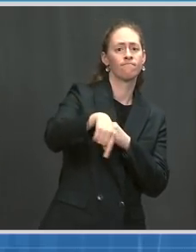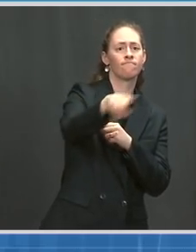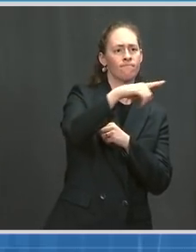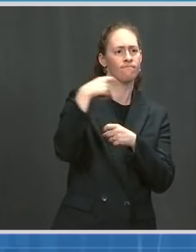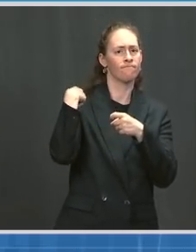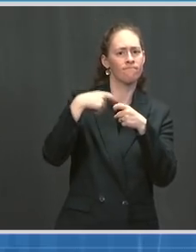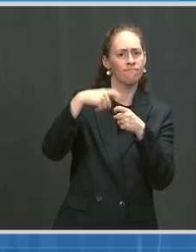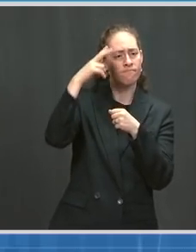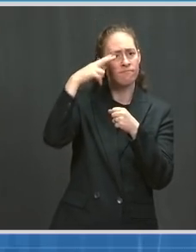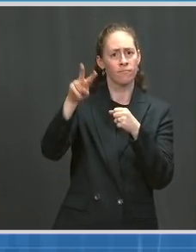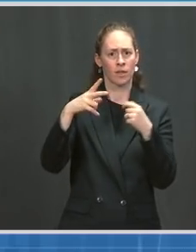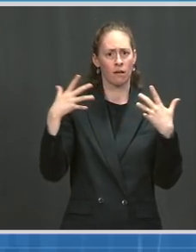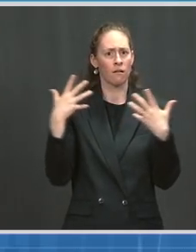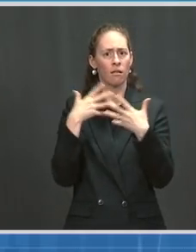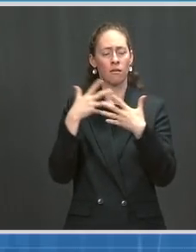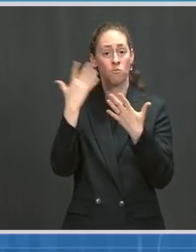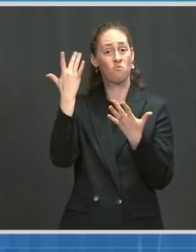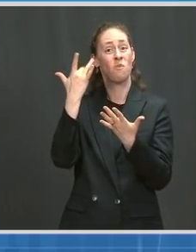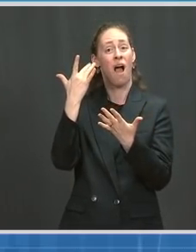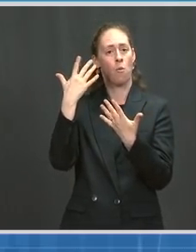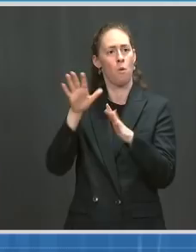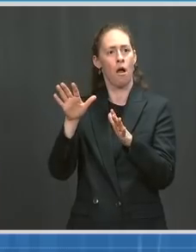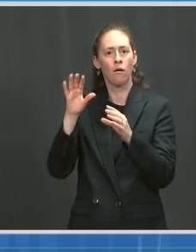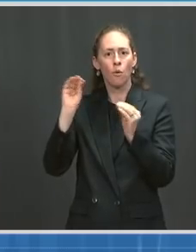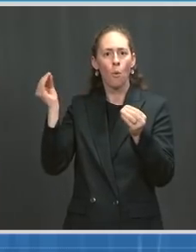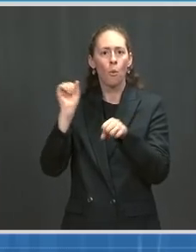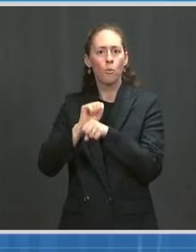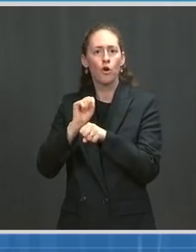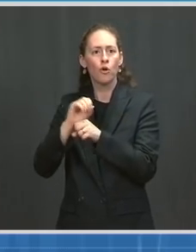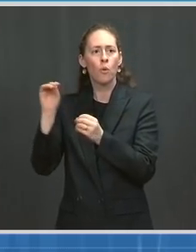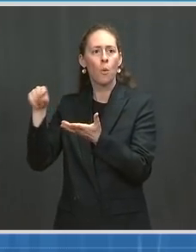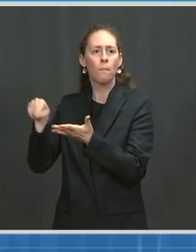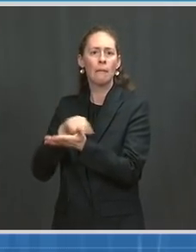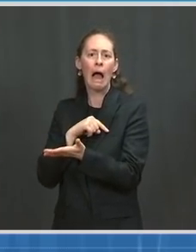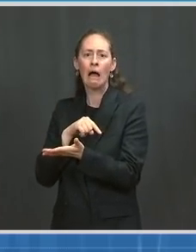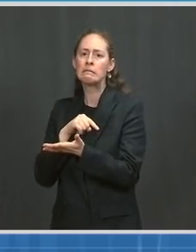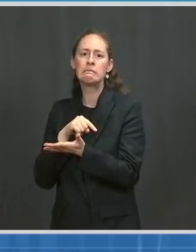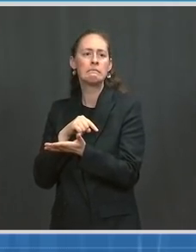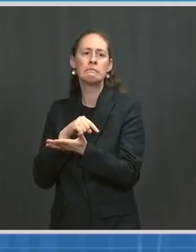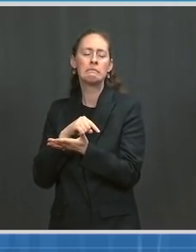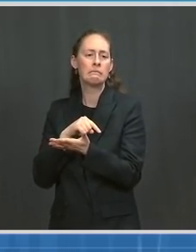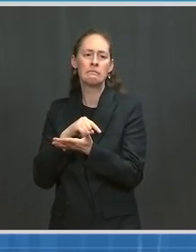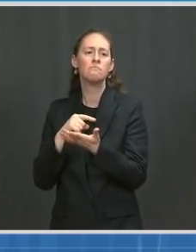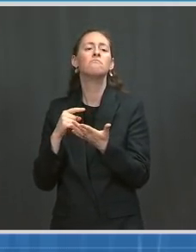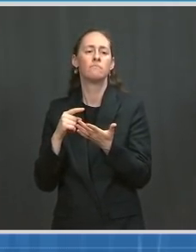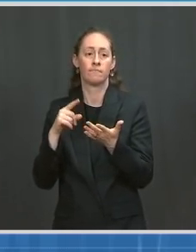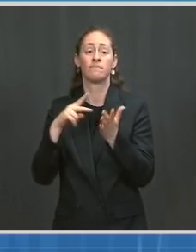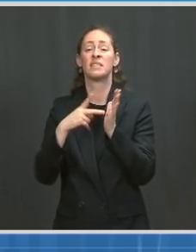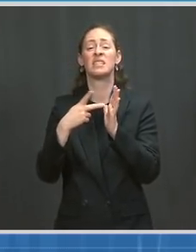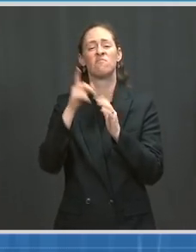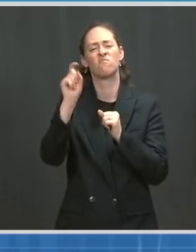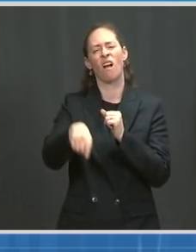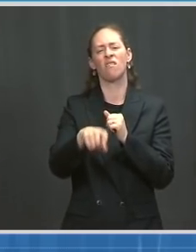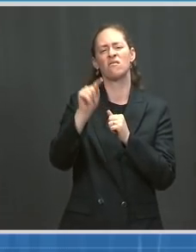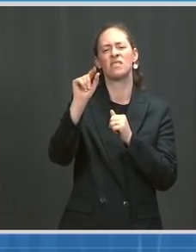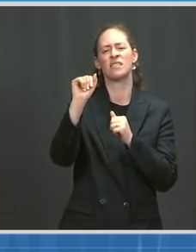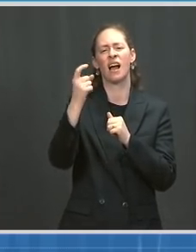And that's why the recently announced tax credits for businesses and nonprofit organizations with fewer than 500 employees are so important --